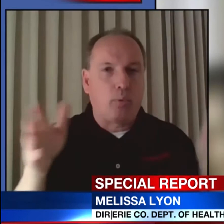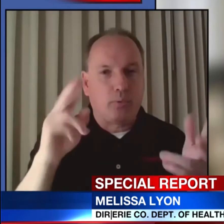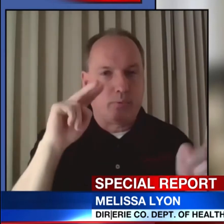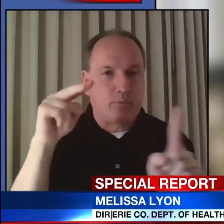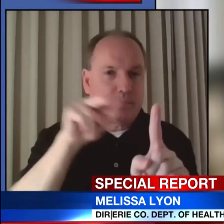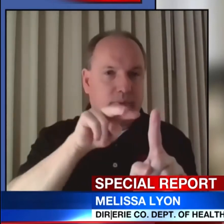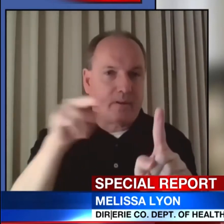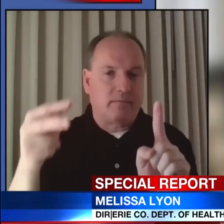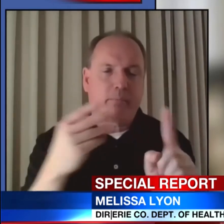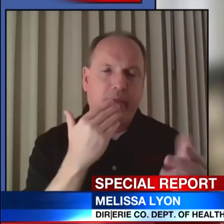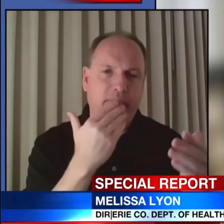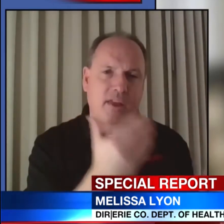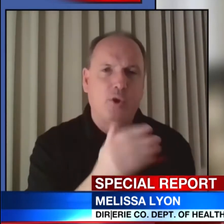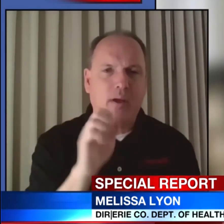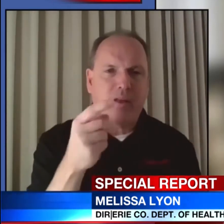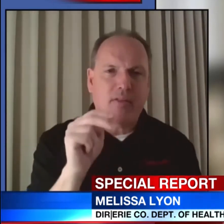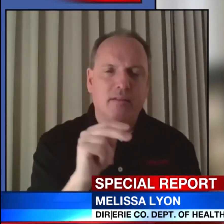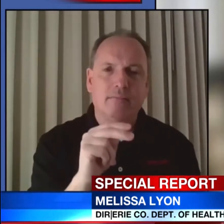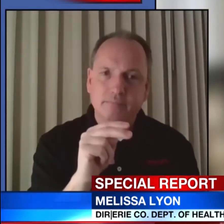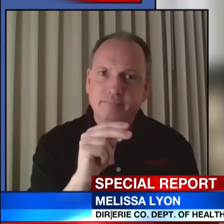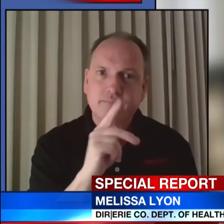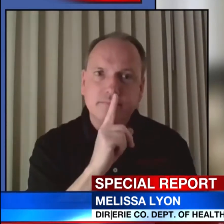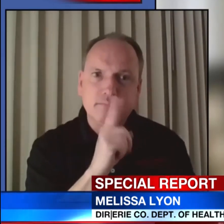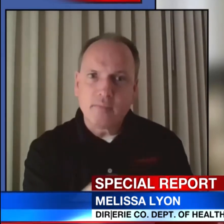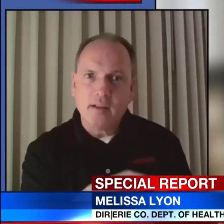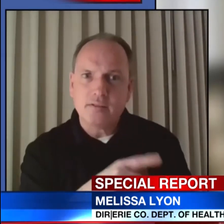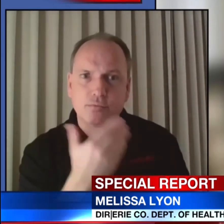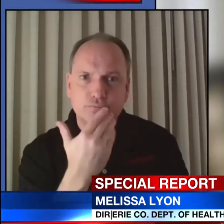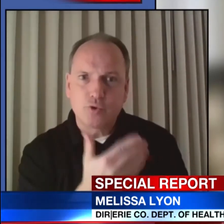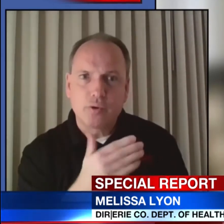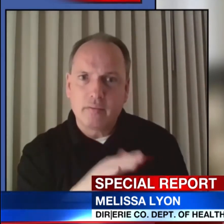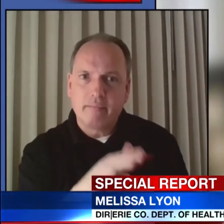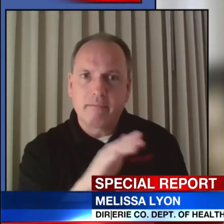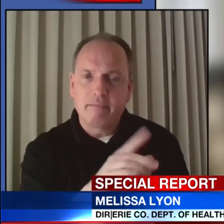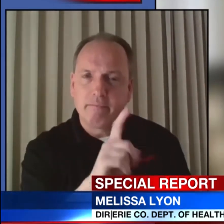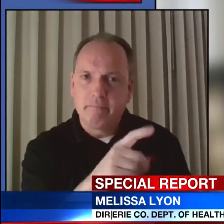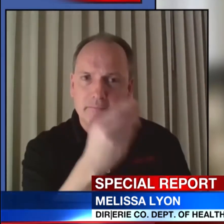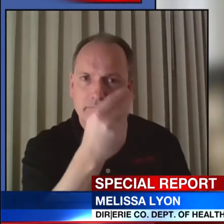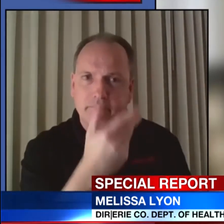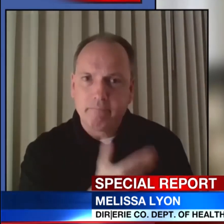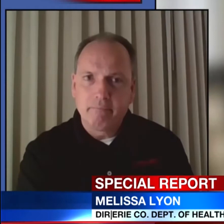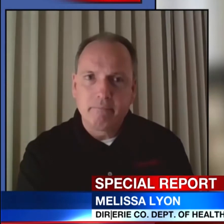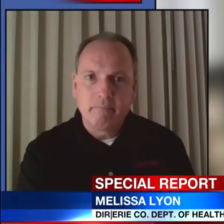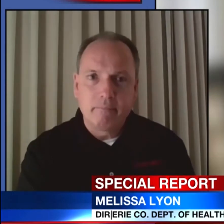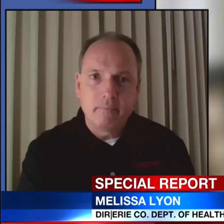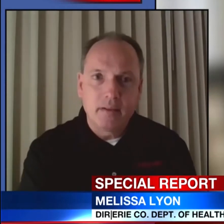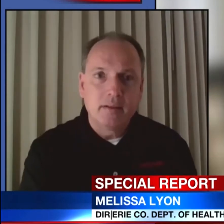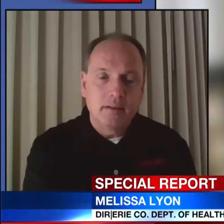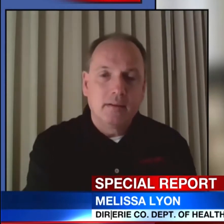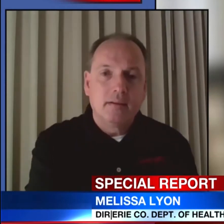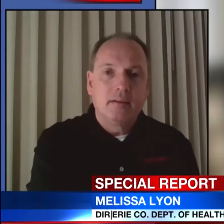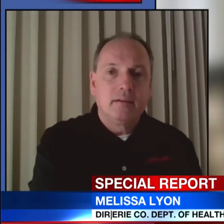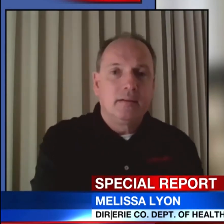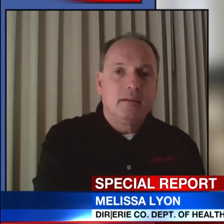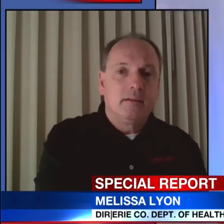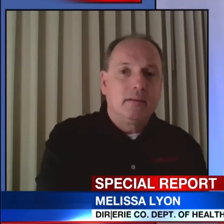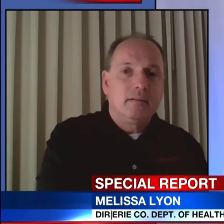BUT WE NEED OUR SURROUNDING NEIGHBORS TO TAKE CARE OF THEIR COMMUNITIES. THAT'S WHAT I WANTED TO ADD. THANK YOU.